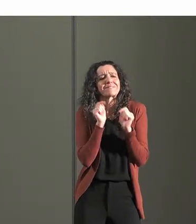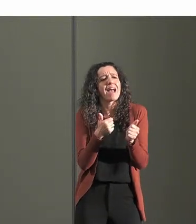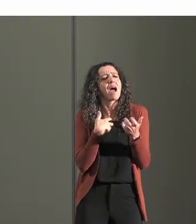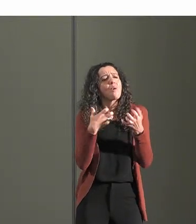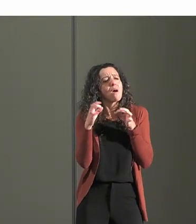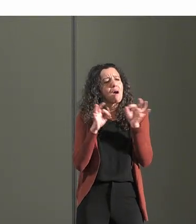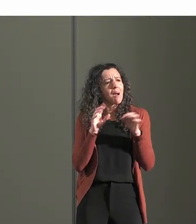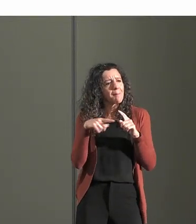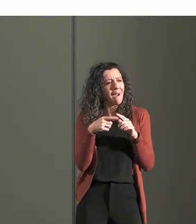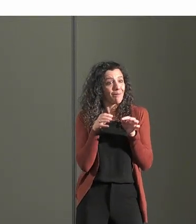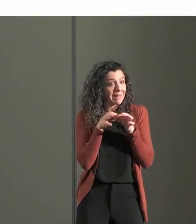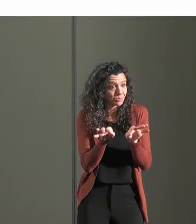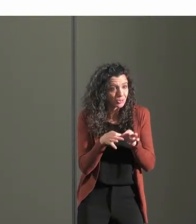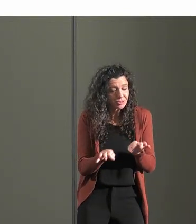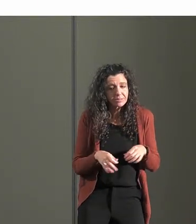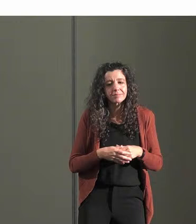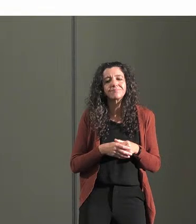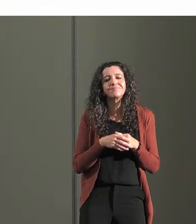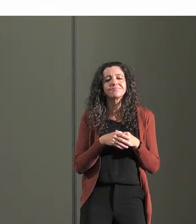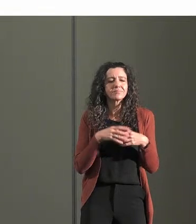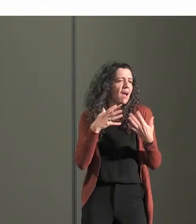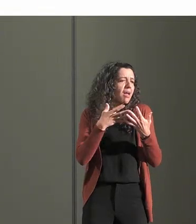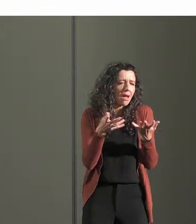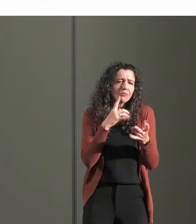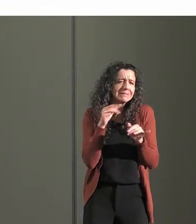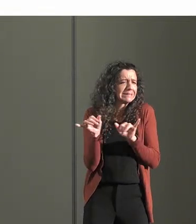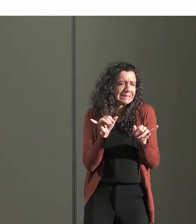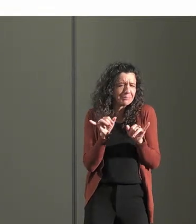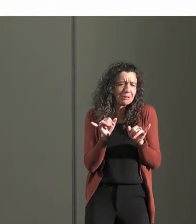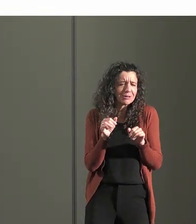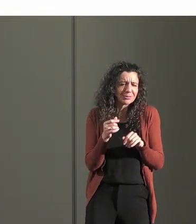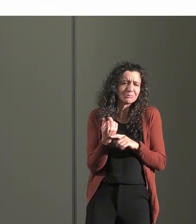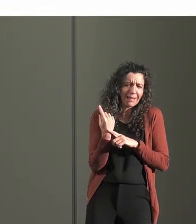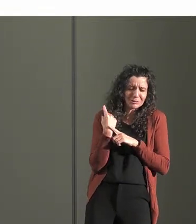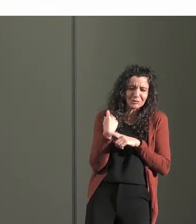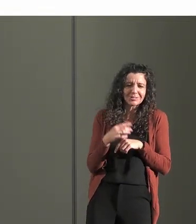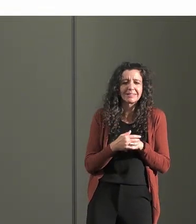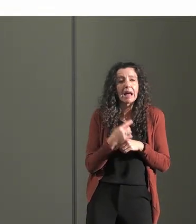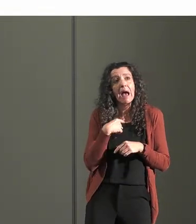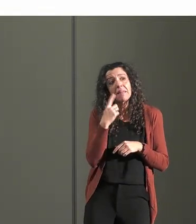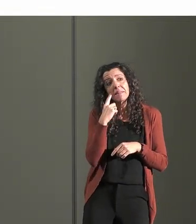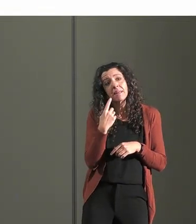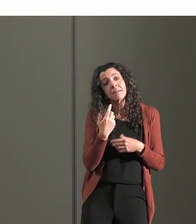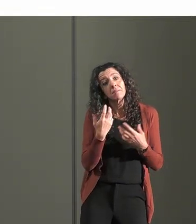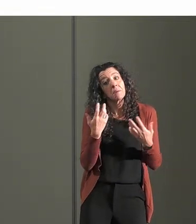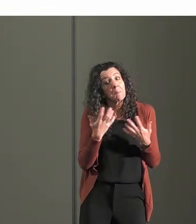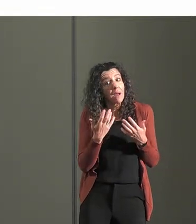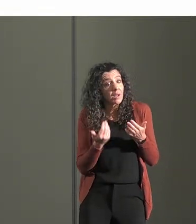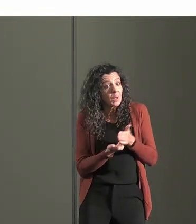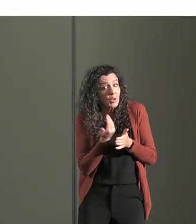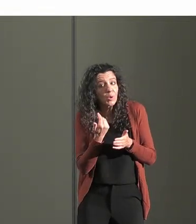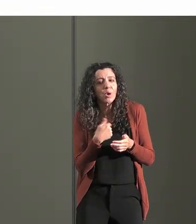prioritized this feature come up and don't be a stranger. I will cover captioning updates. A lot of stuff is similar than